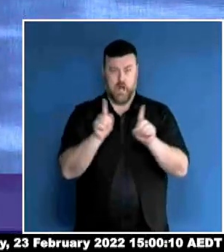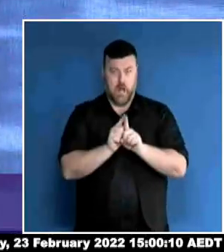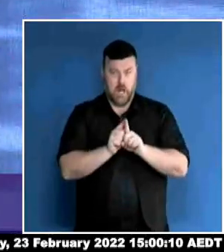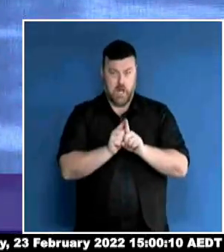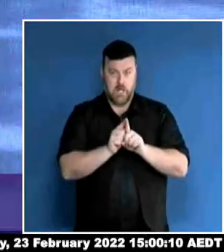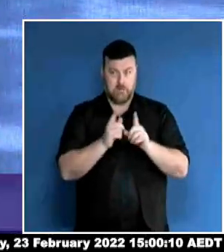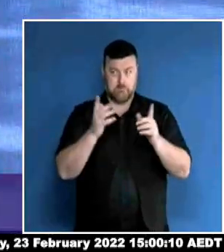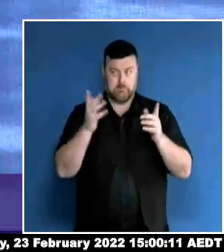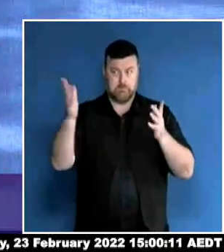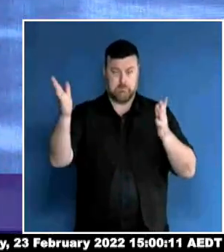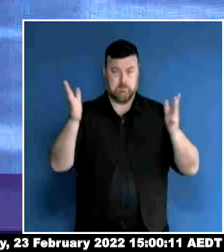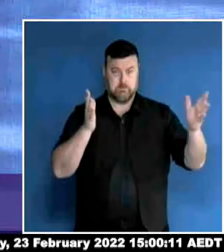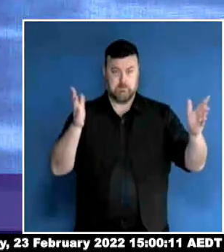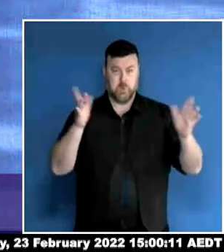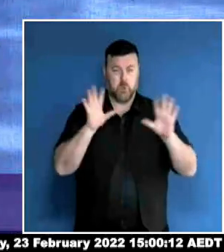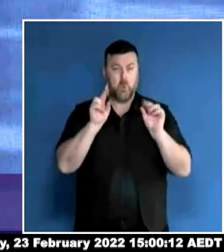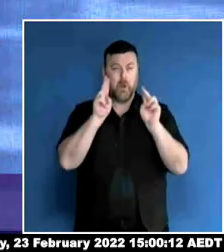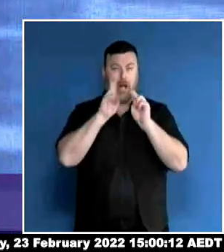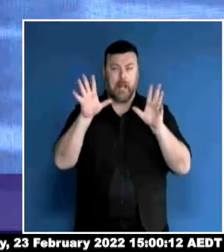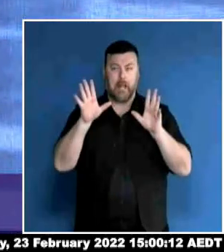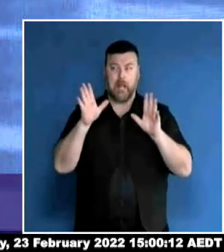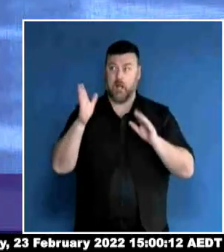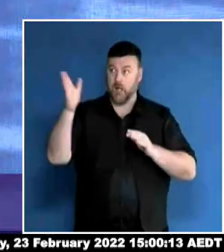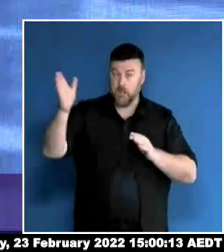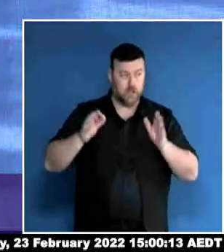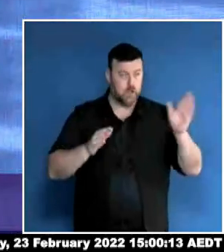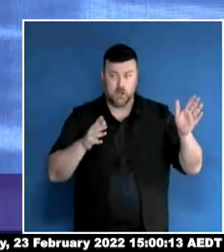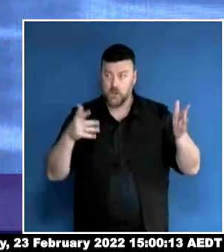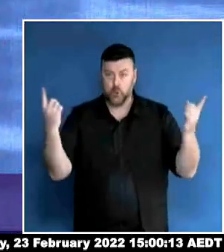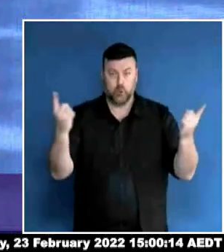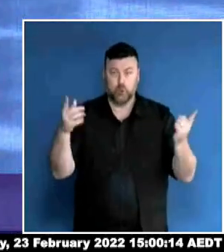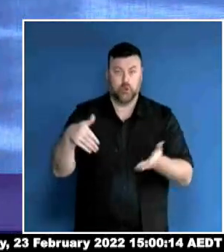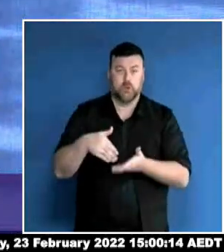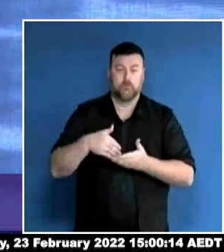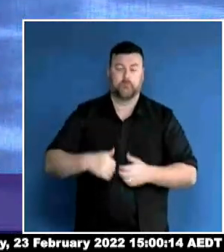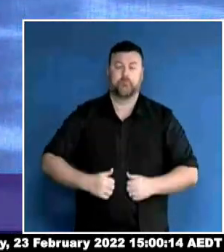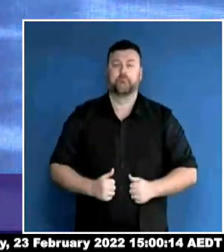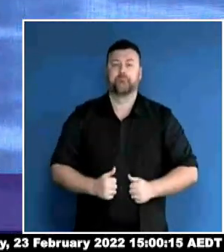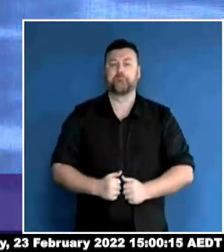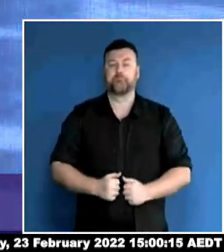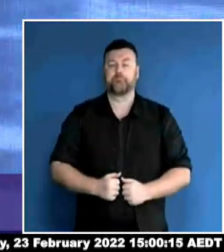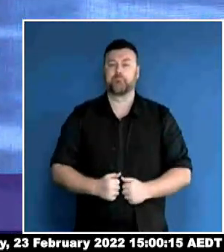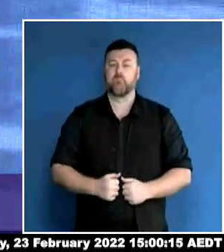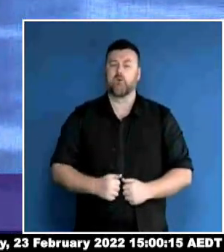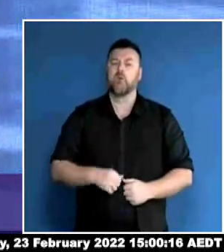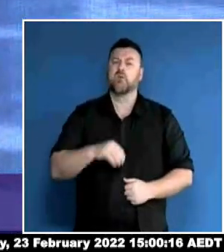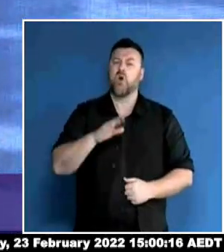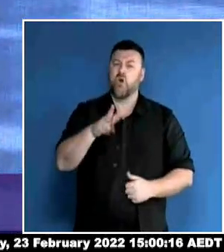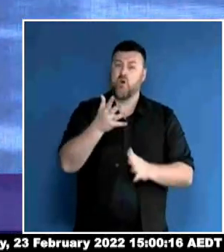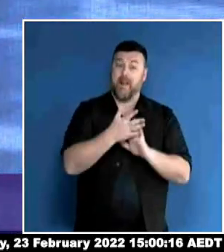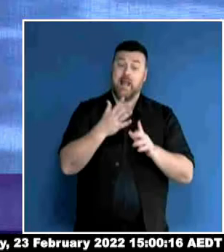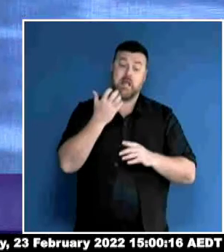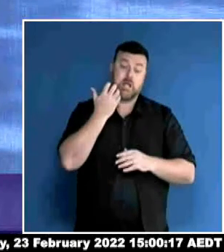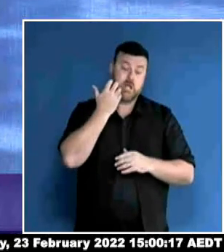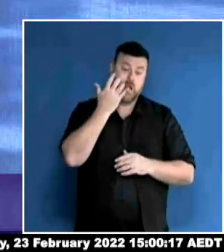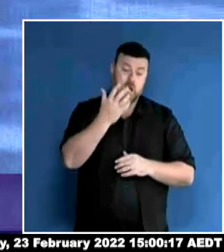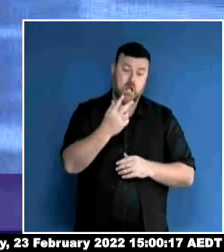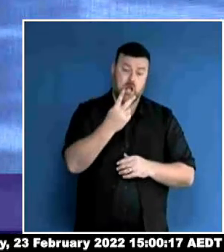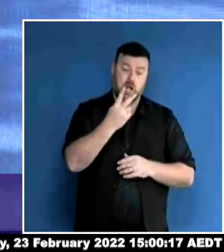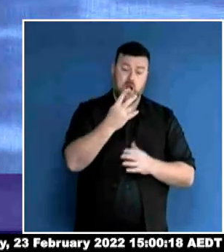By September 2019, I think you telephoned PPSO-1, so the post-placement